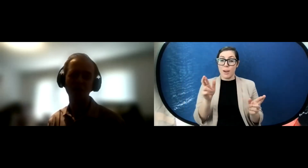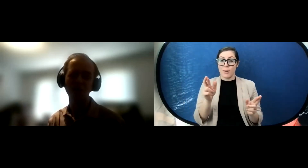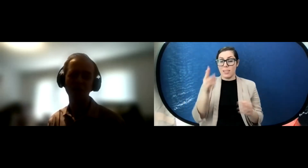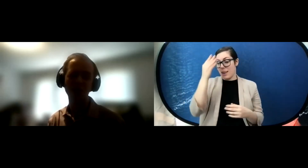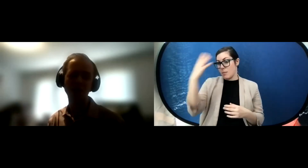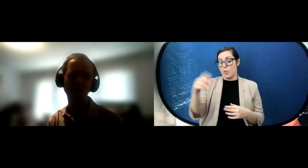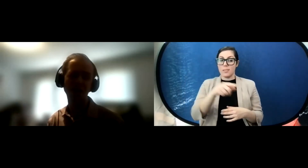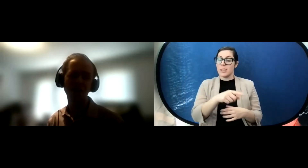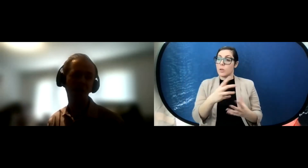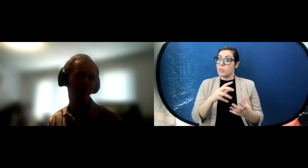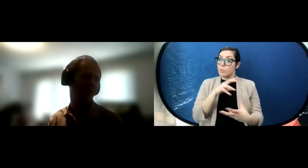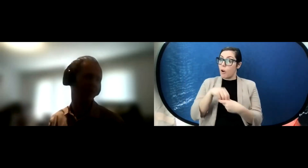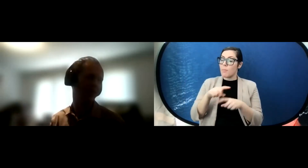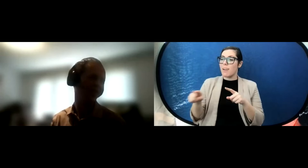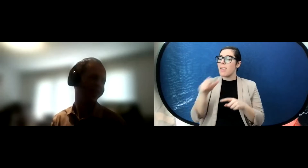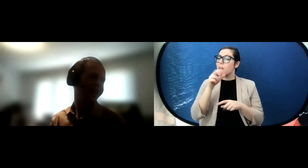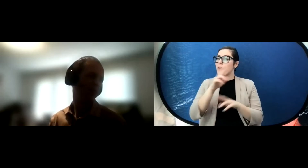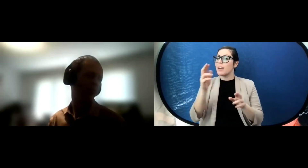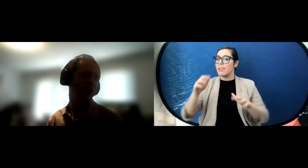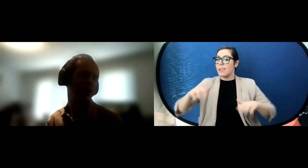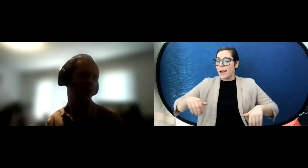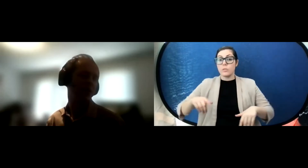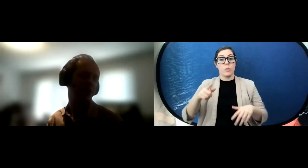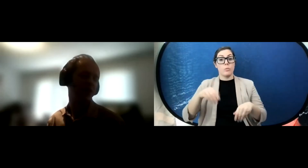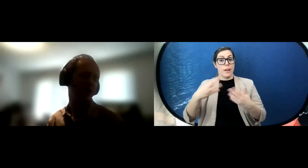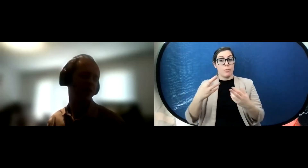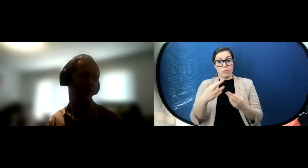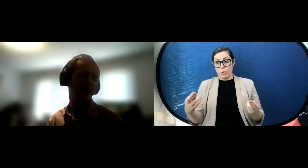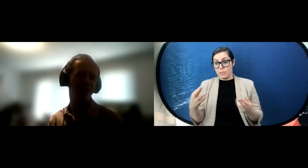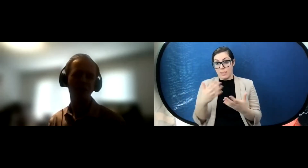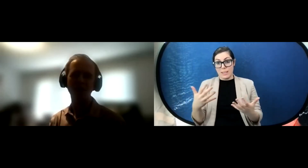resources students have on your website that they can prepare themselves with, that's even better.